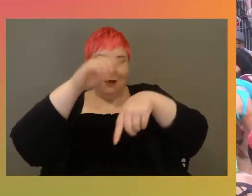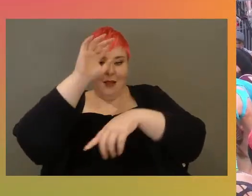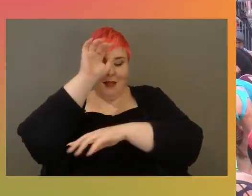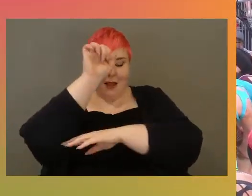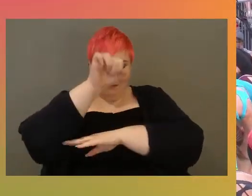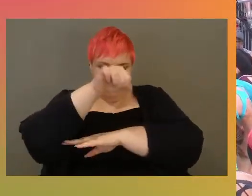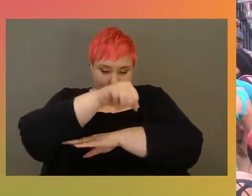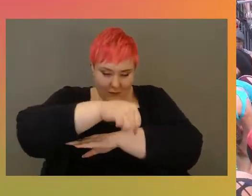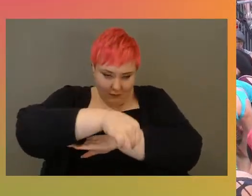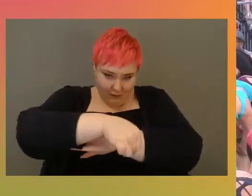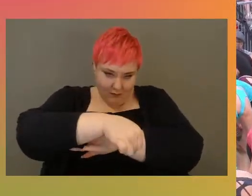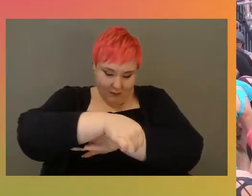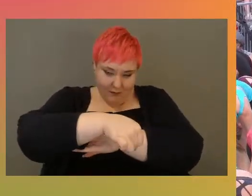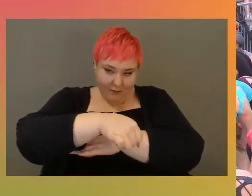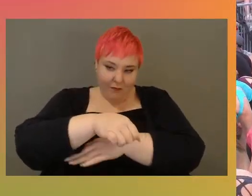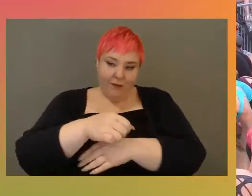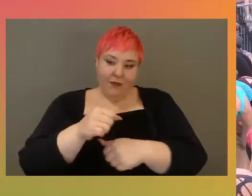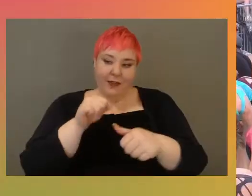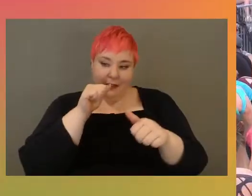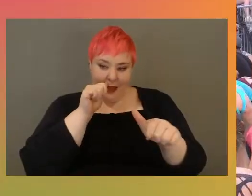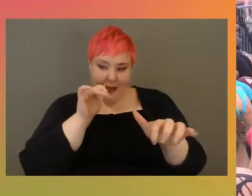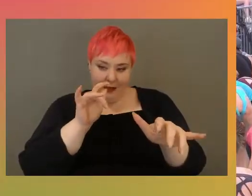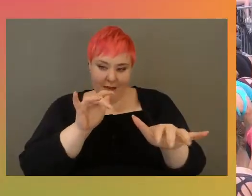HEEL.